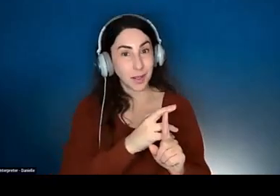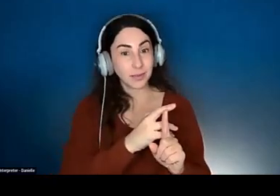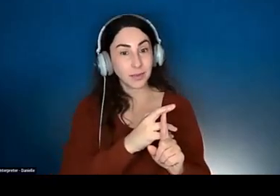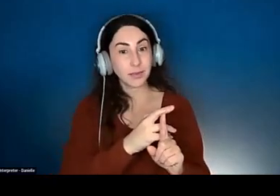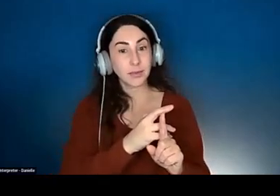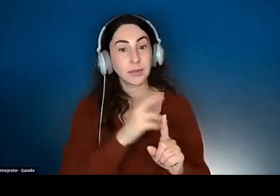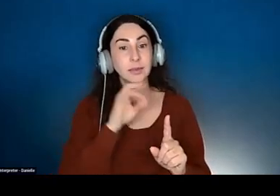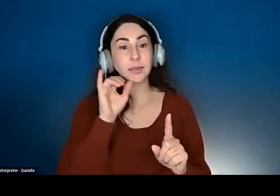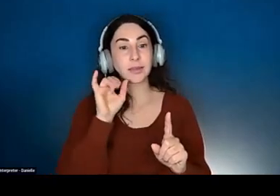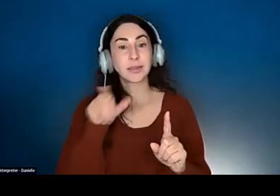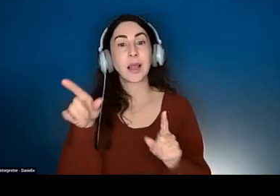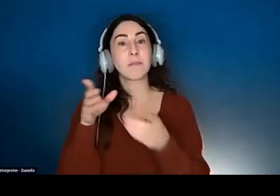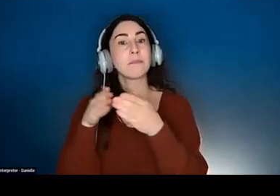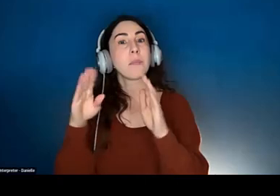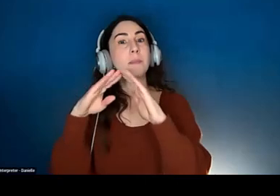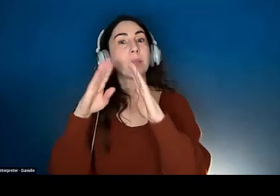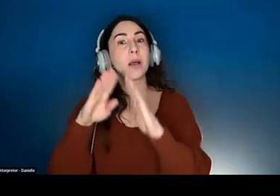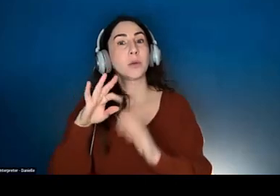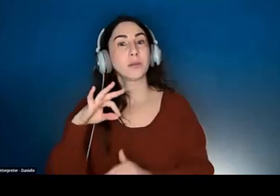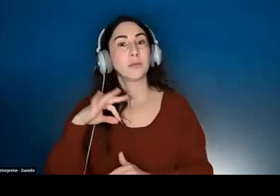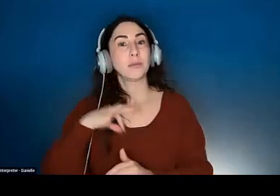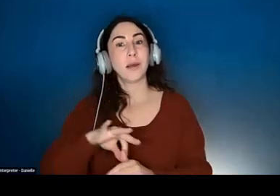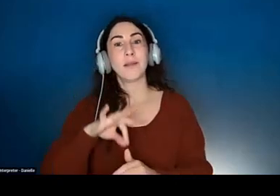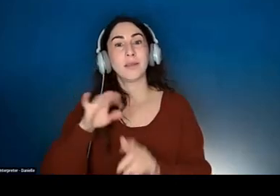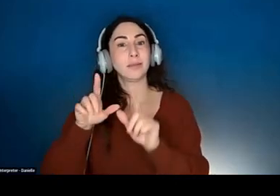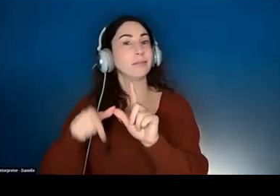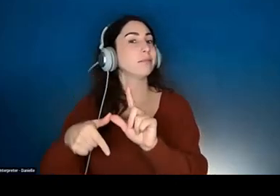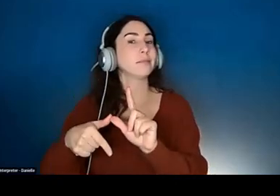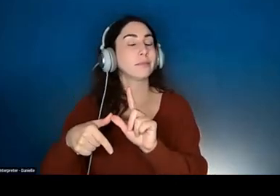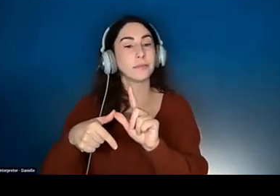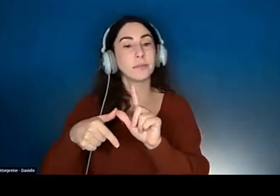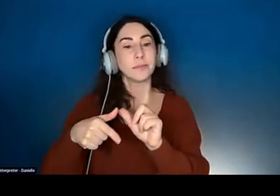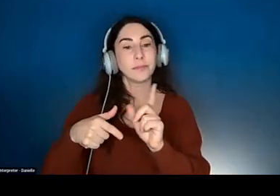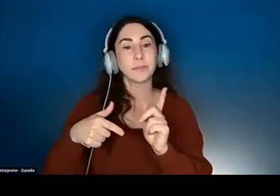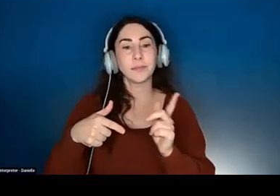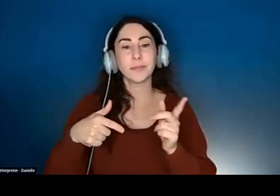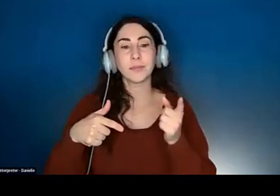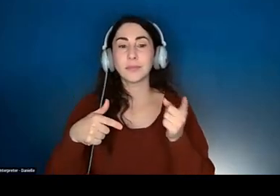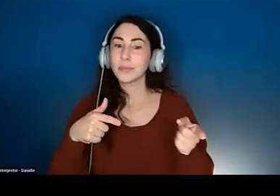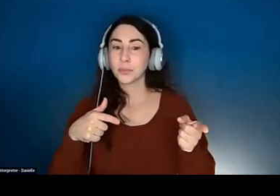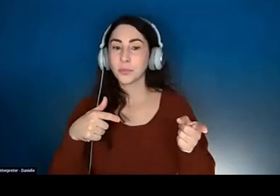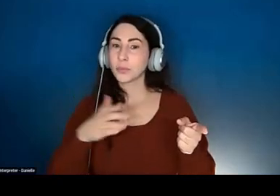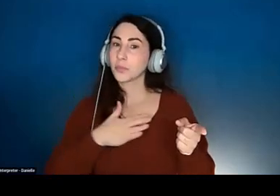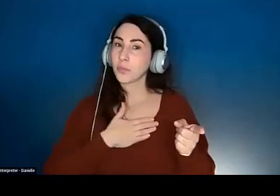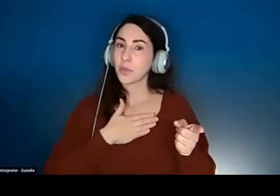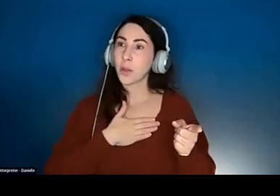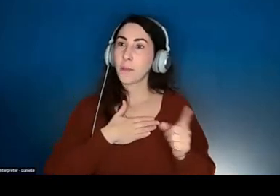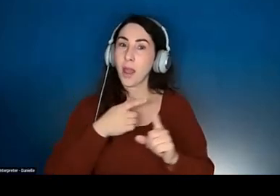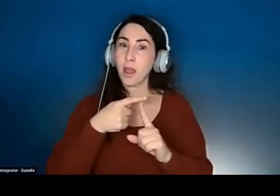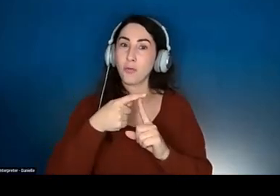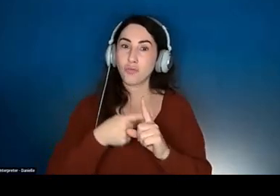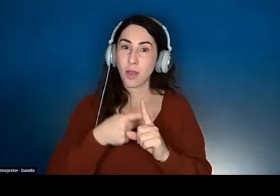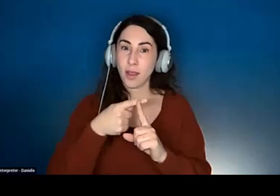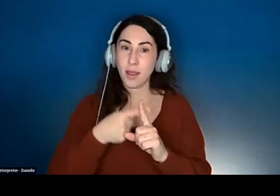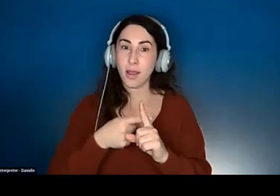were discontinued, and Maria was told that her rent would return to the market rate.